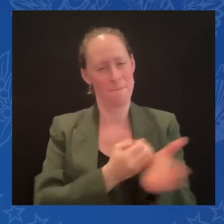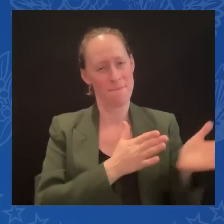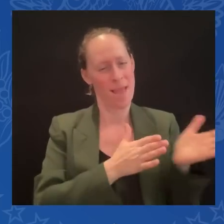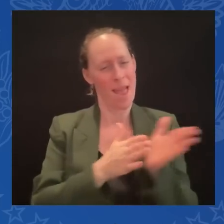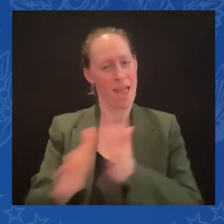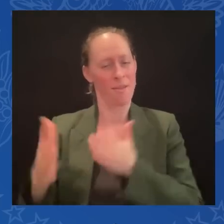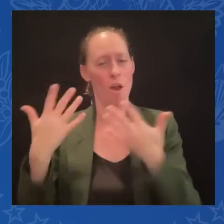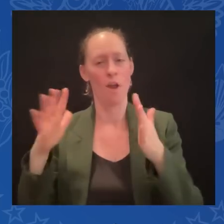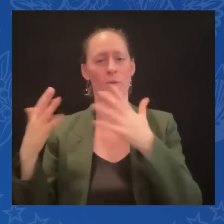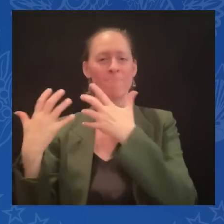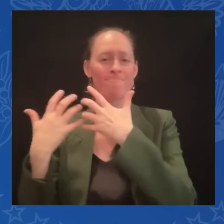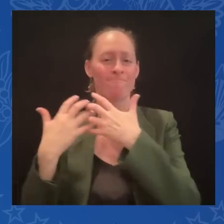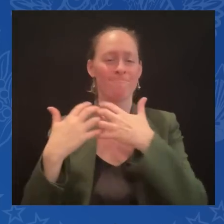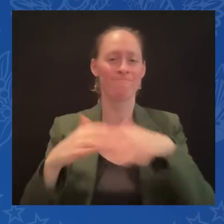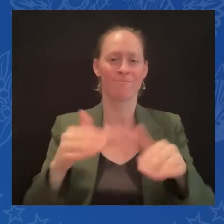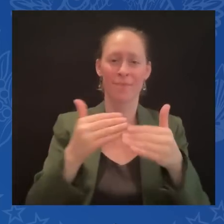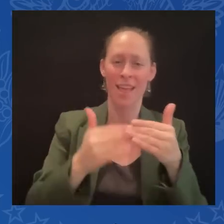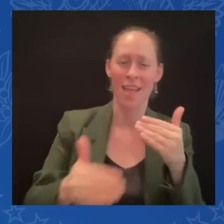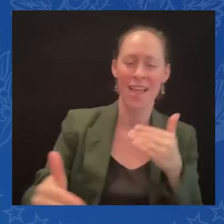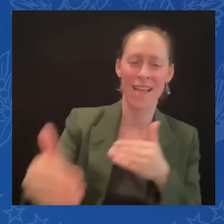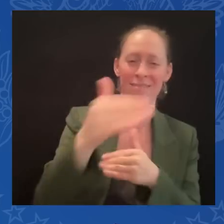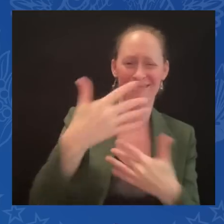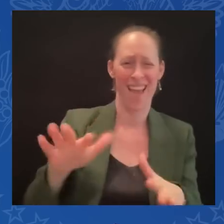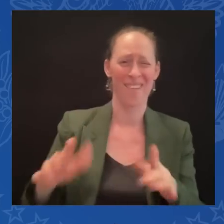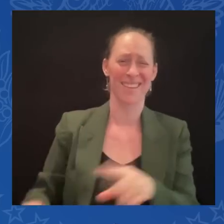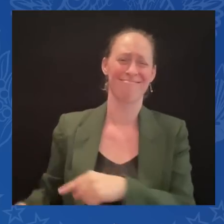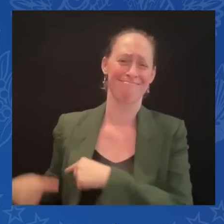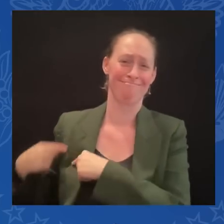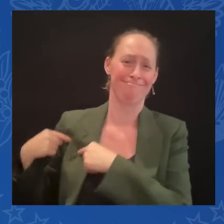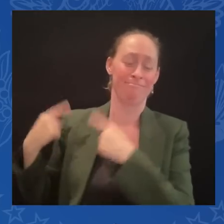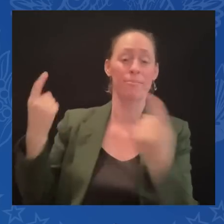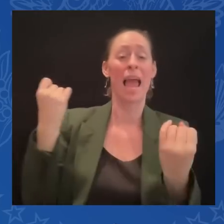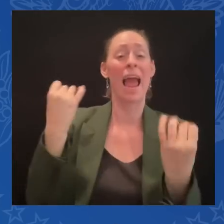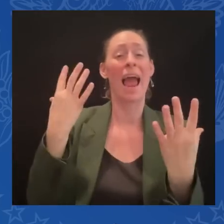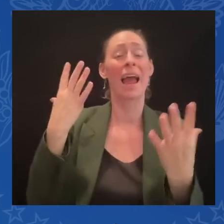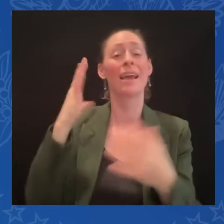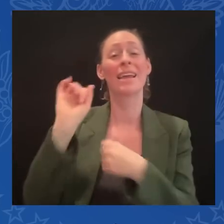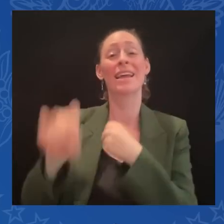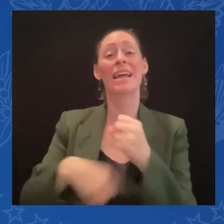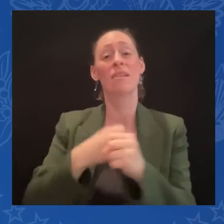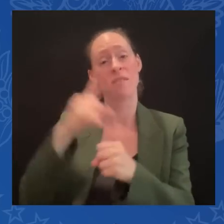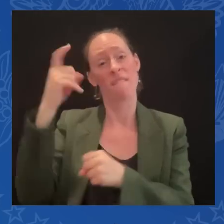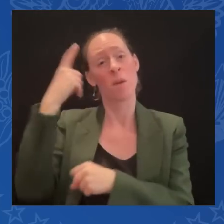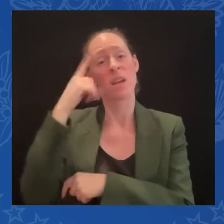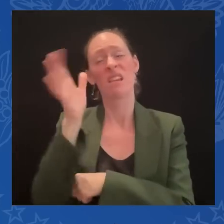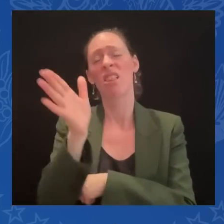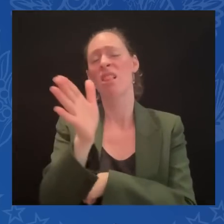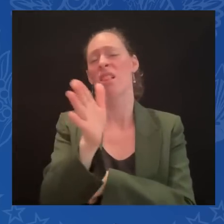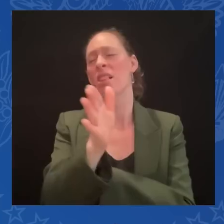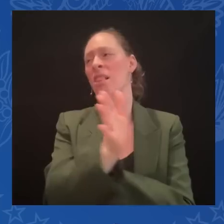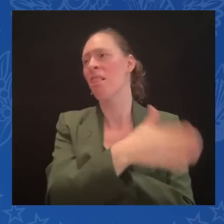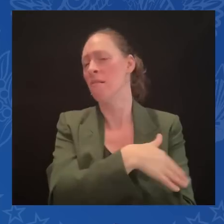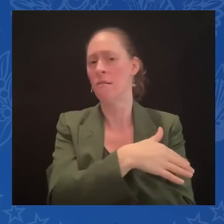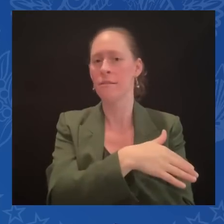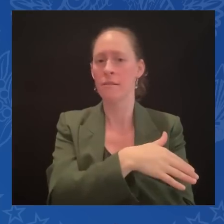that helped America lead the world in innovation. You know, we used to invest 2 percent of our entire gross domestic product